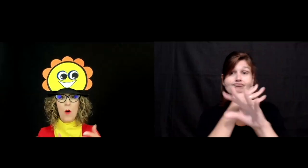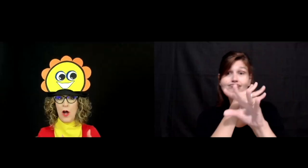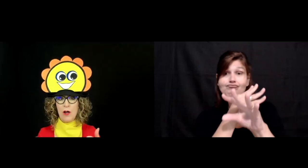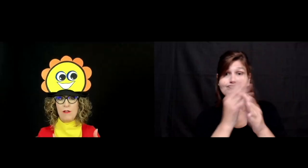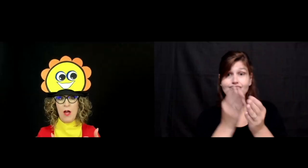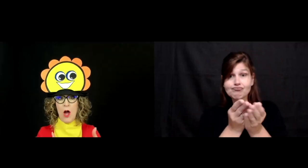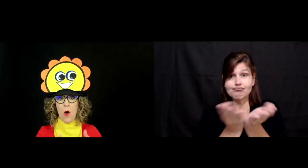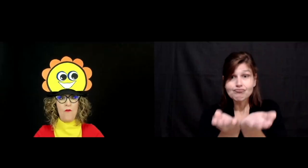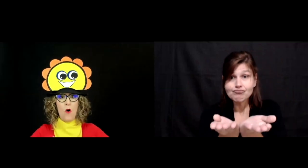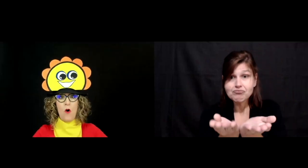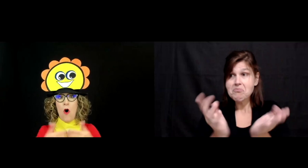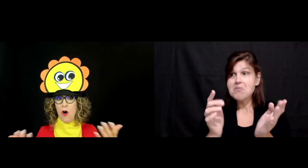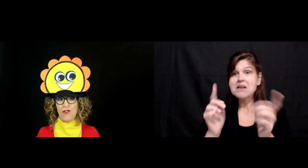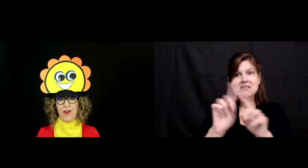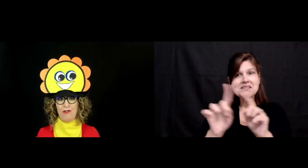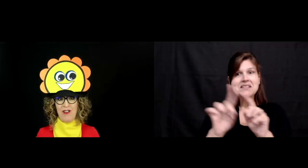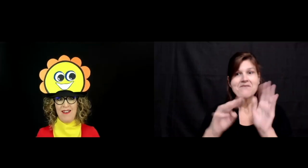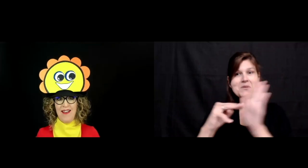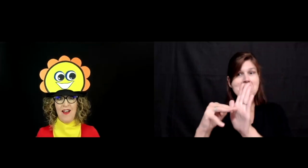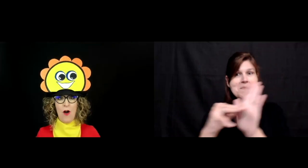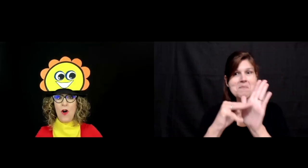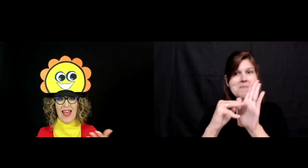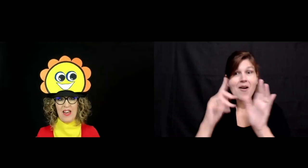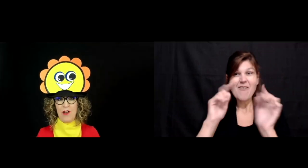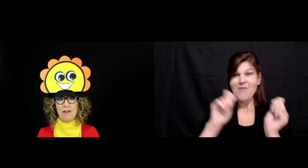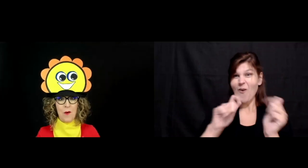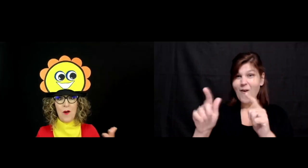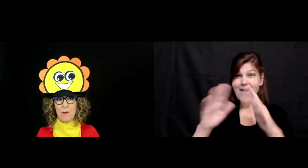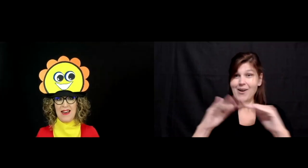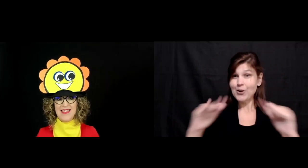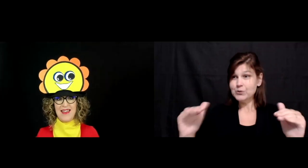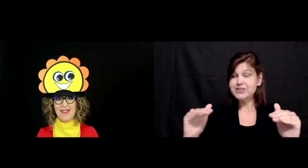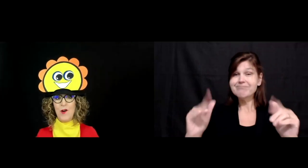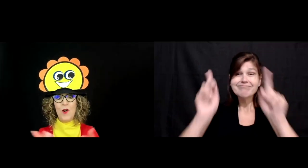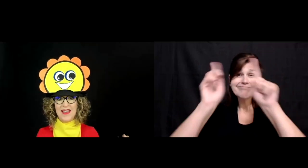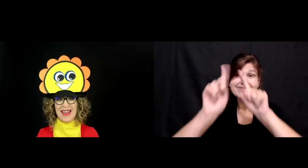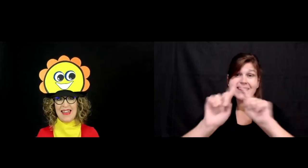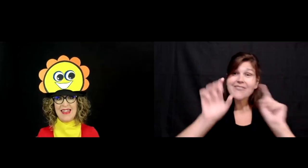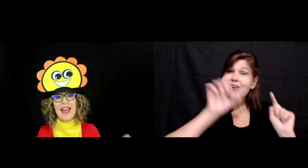It works for all children, all ages, all abilities, all needs,